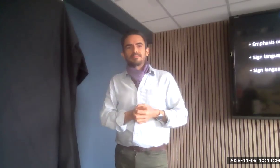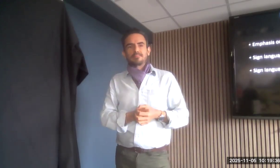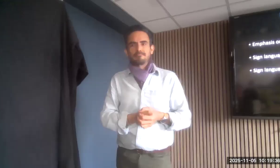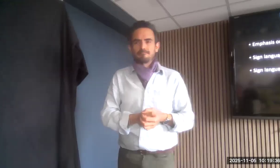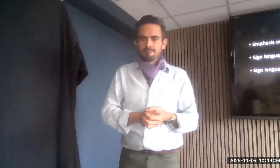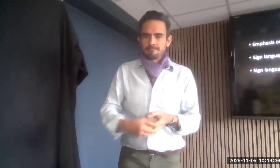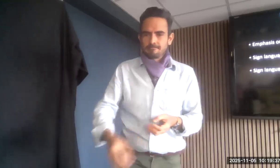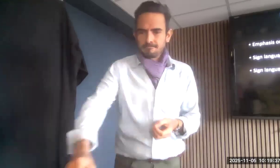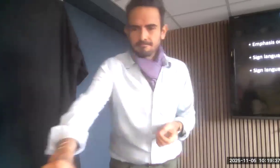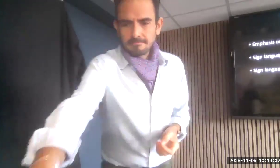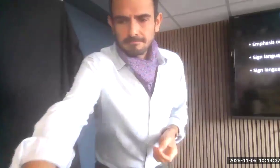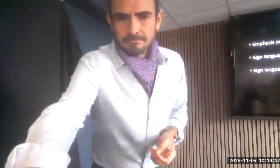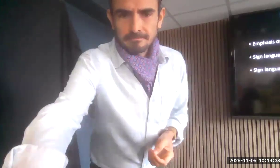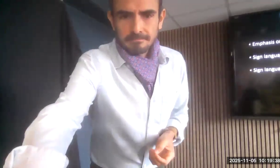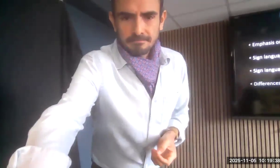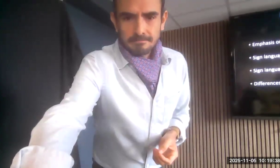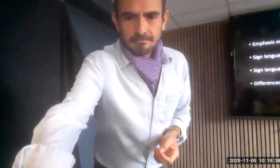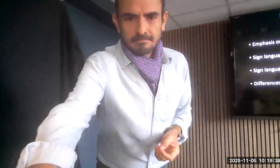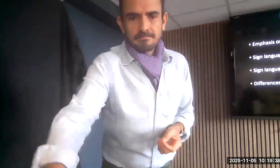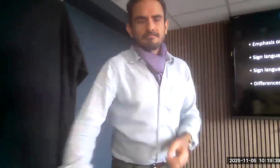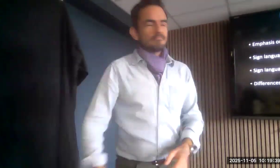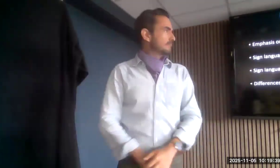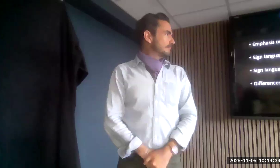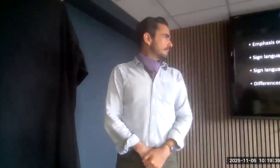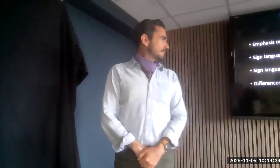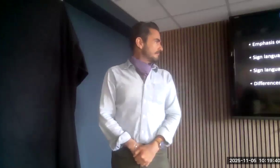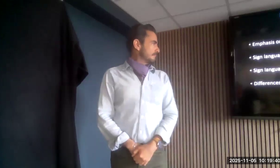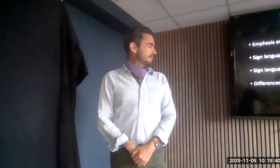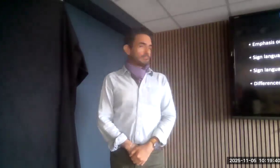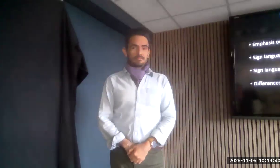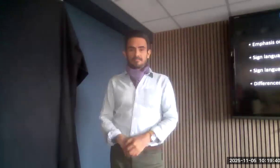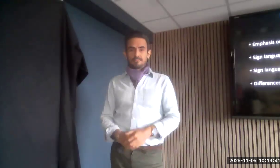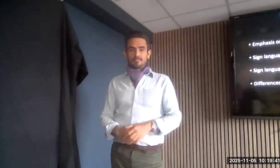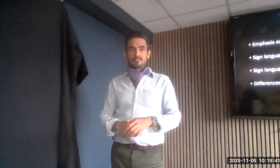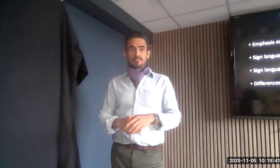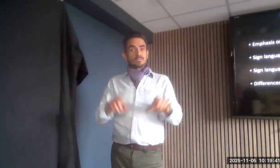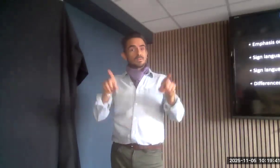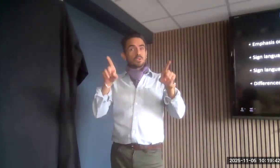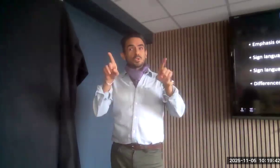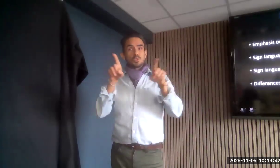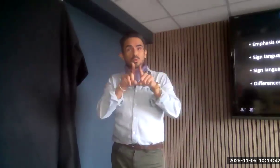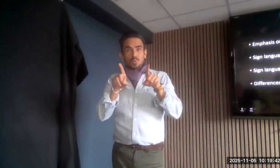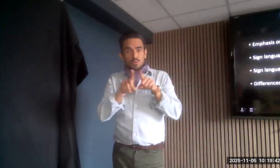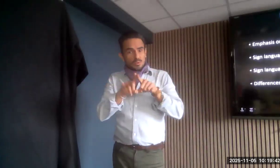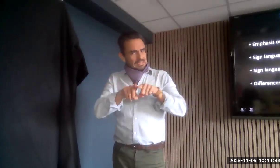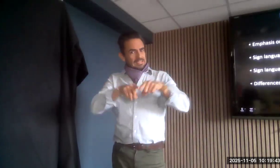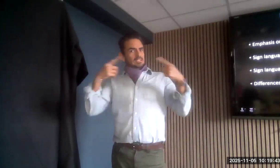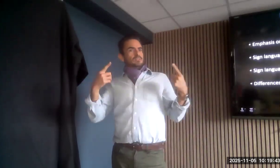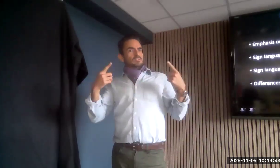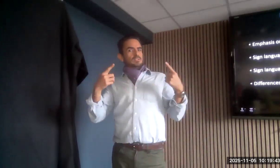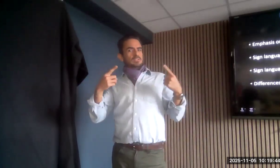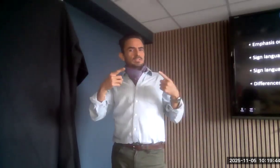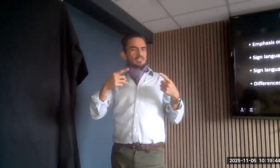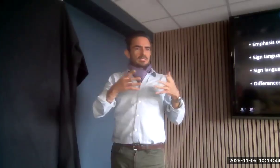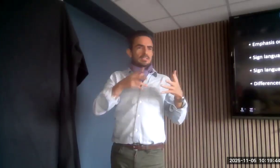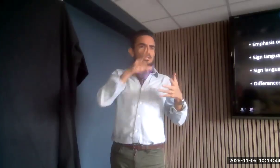And very few native speakers with very few native speakers.